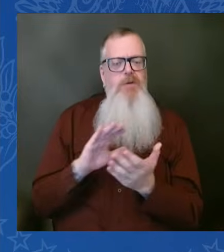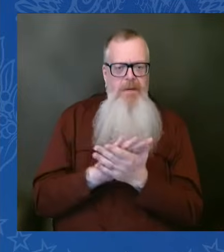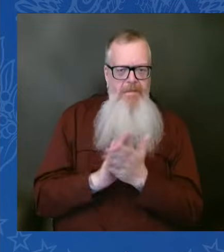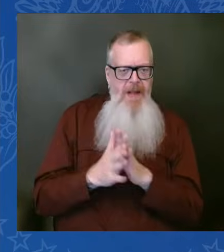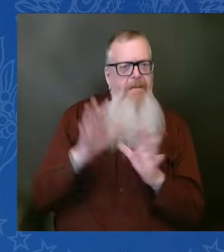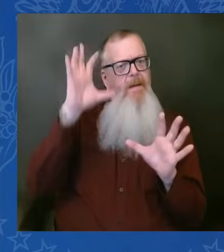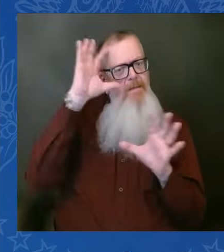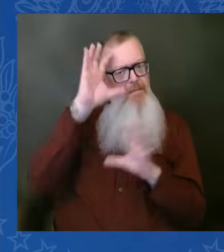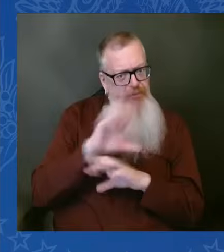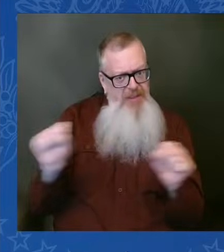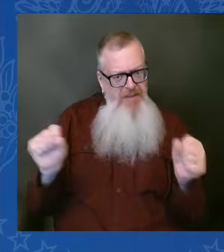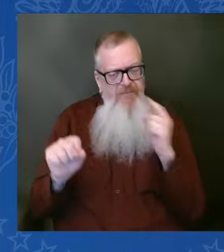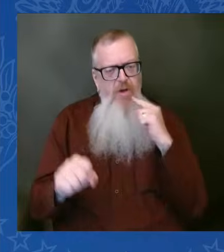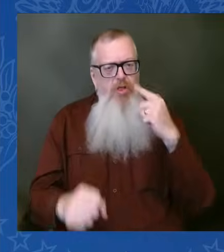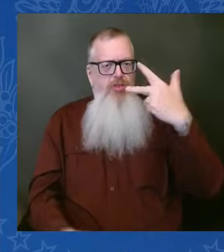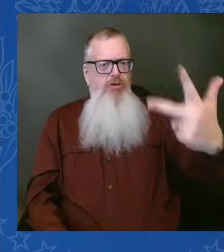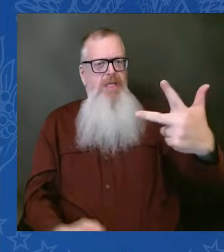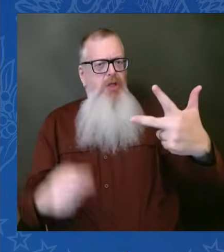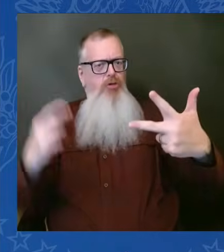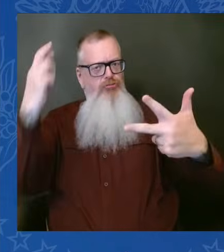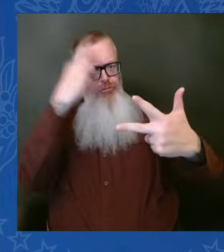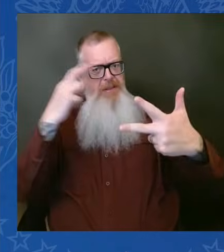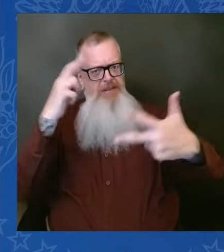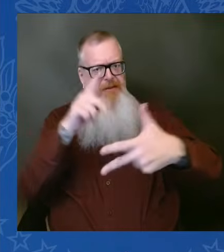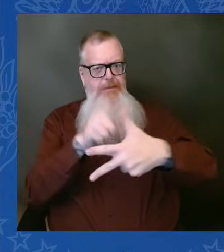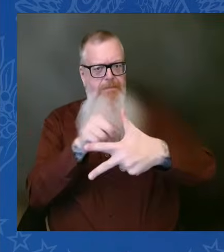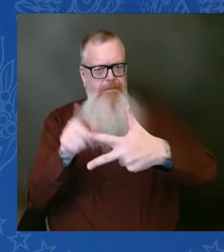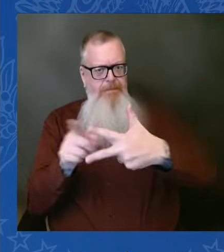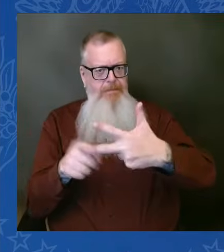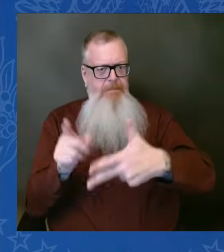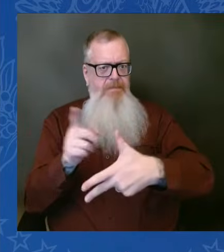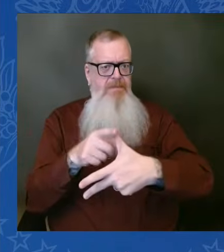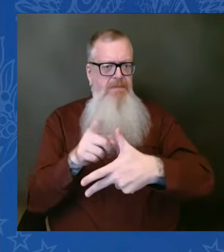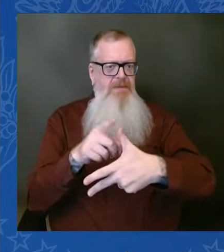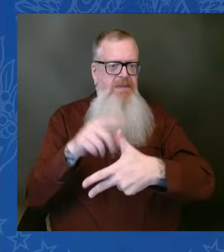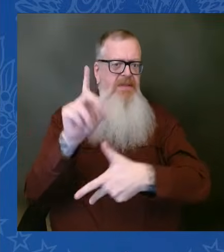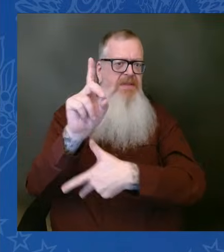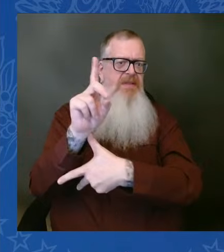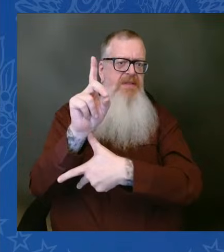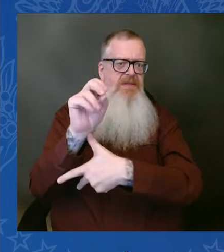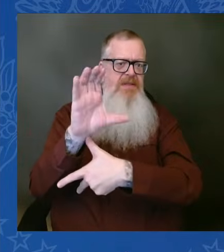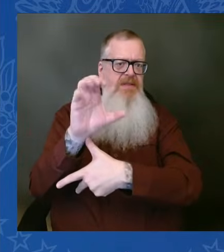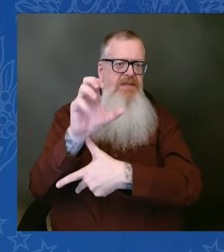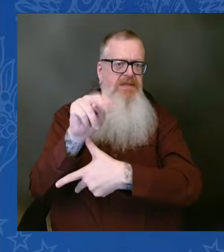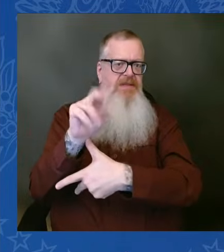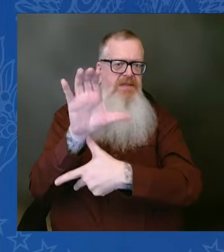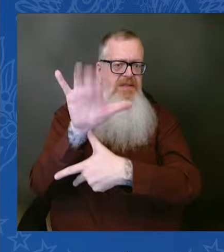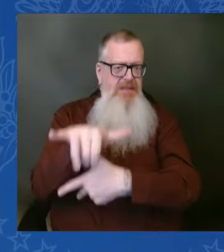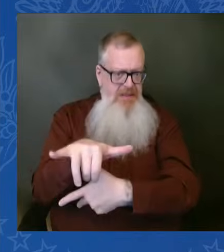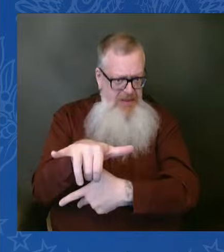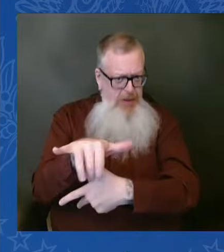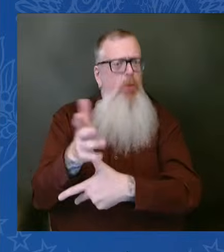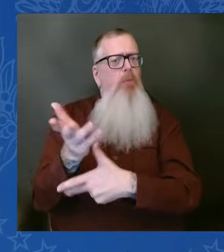just decency in the way we treat one another -- politically how we treat one another. I know you know that when I --